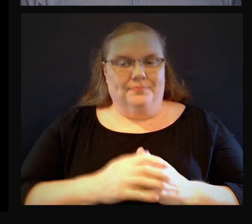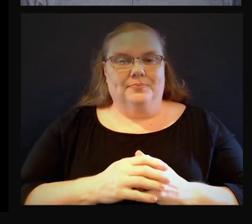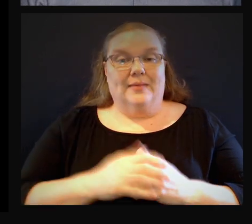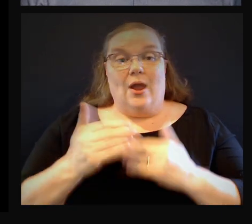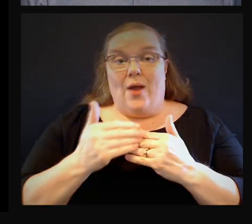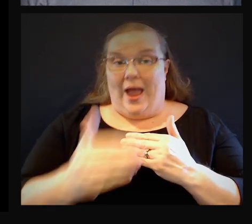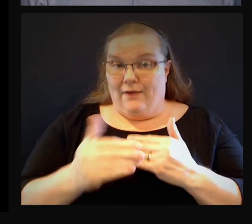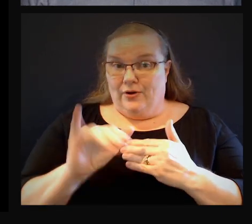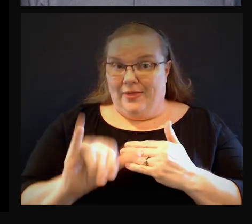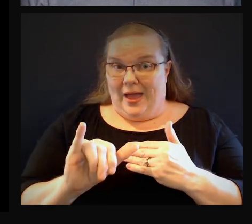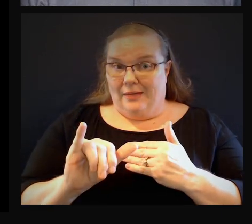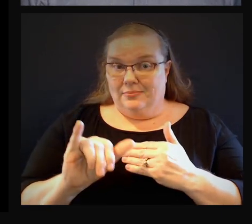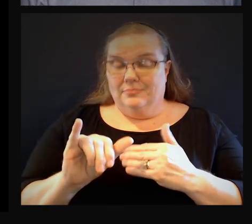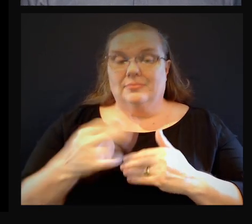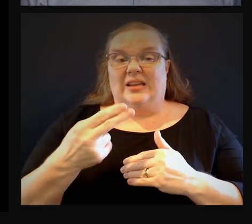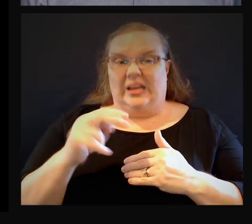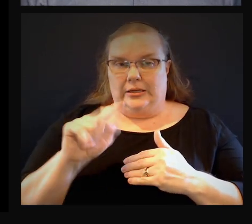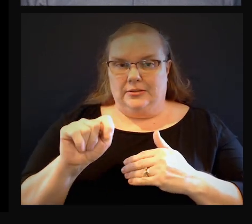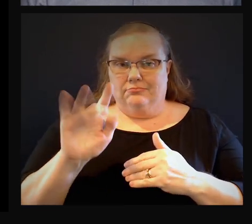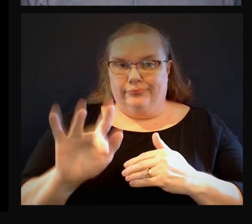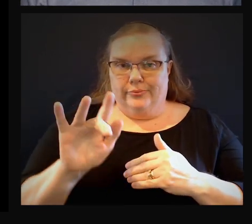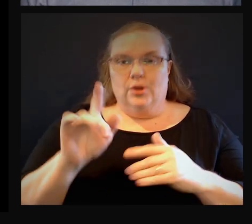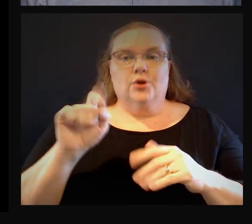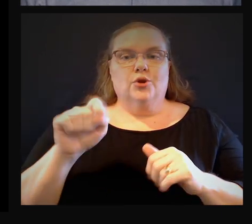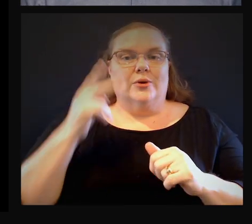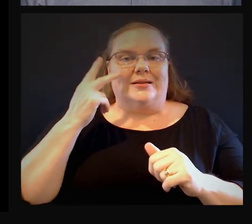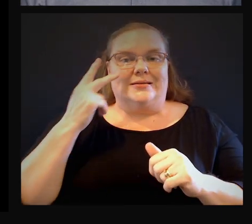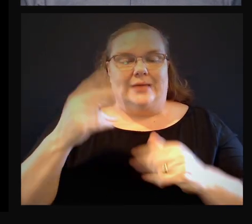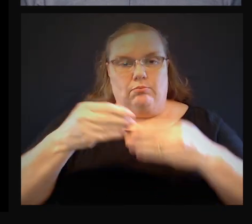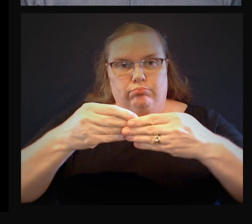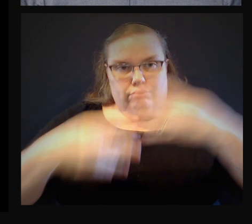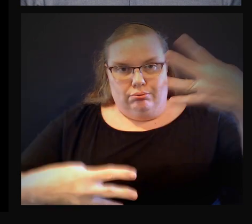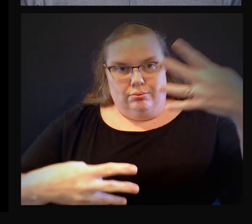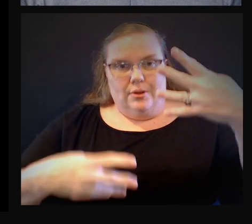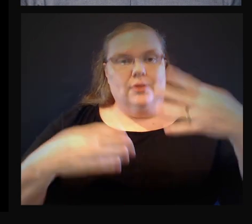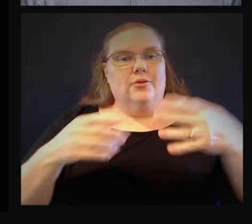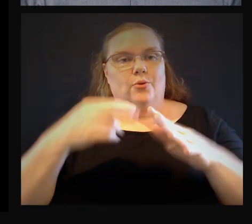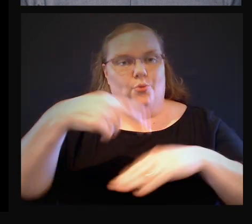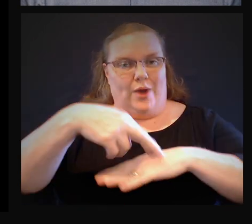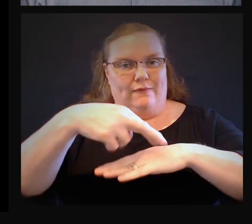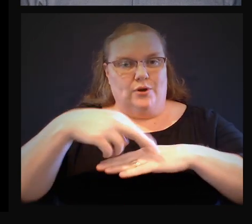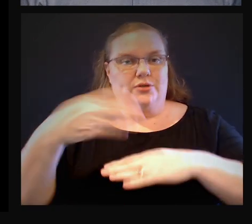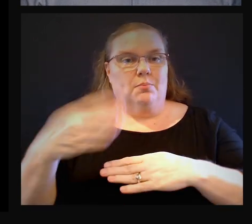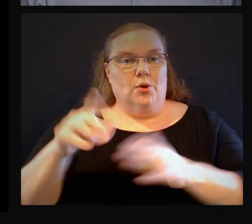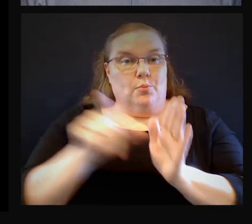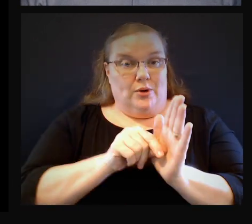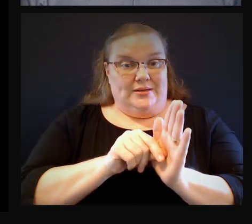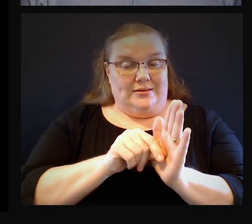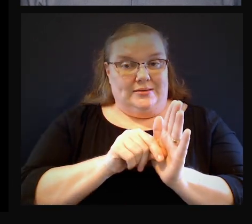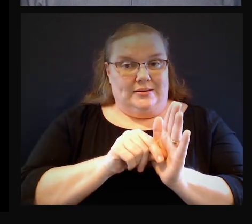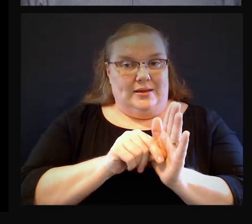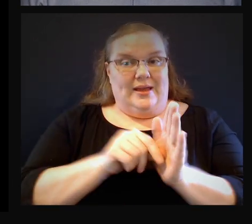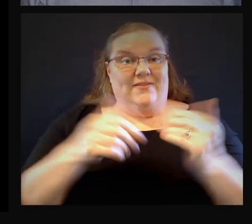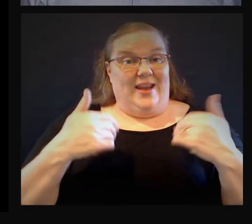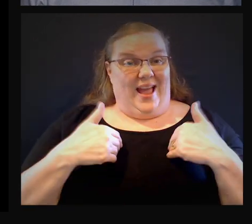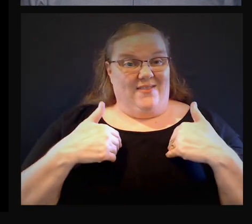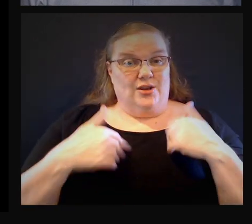After clicking on the hint, you'll be presented with the list of referenced Blueprints. For Blueprints that have an associated asset,